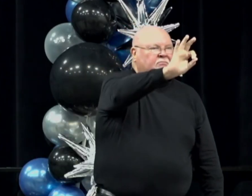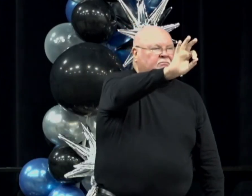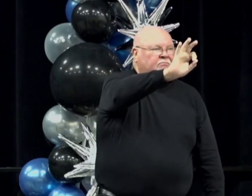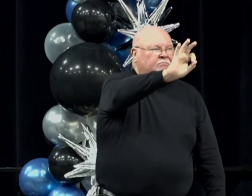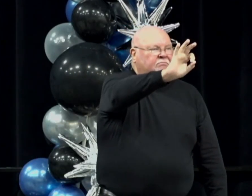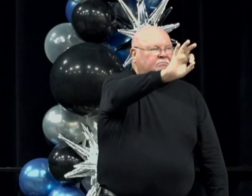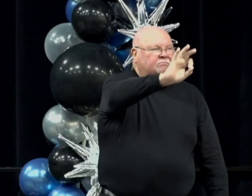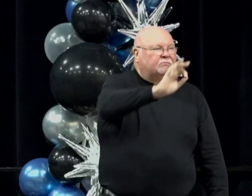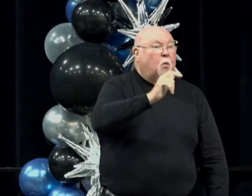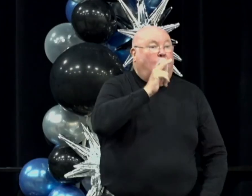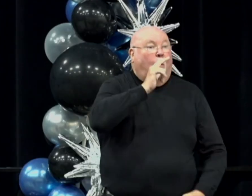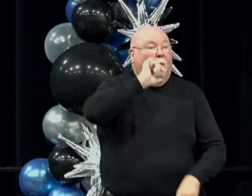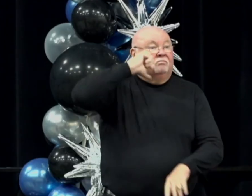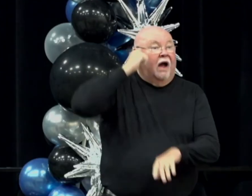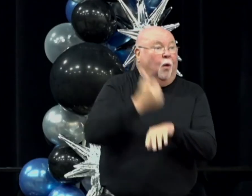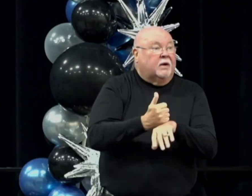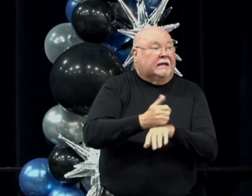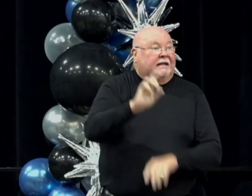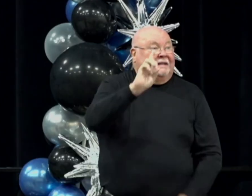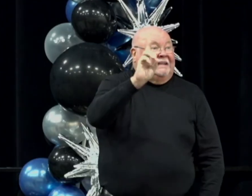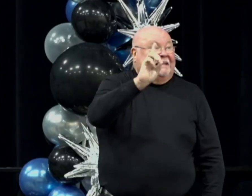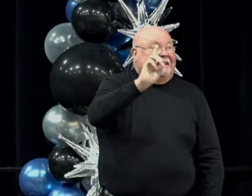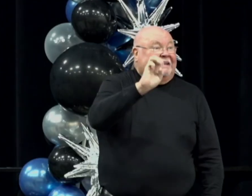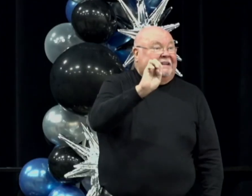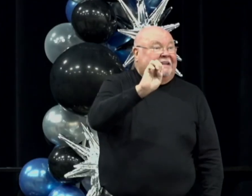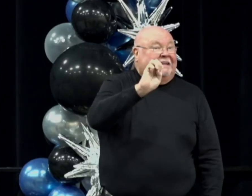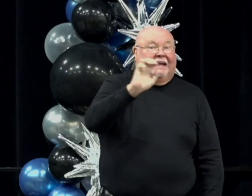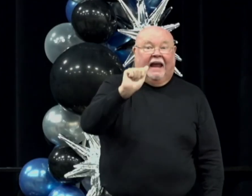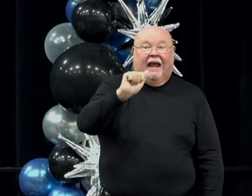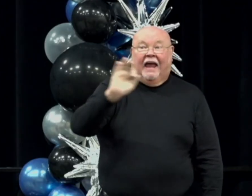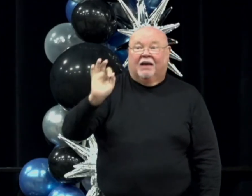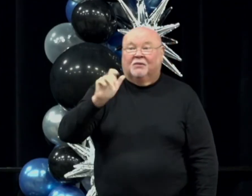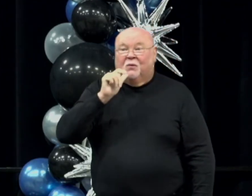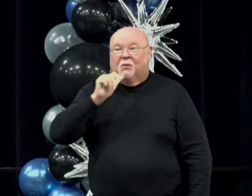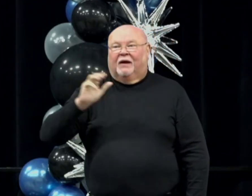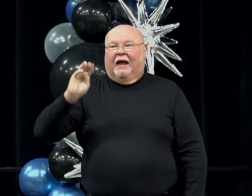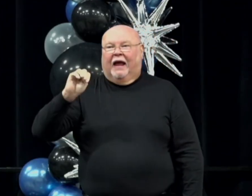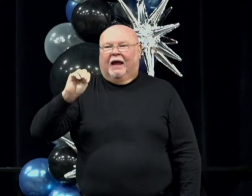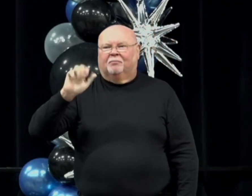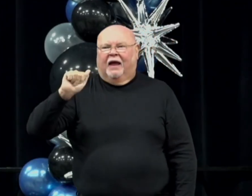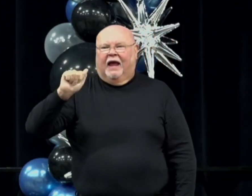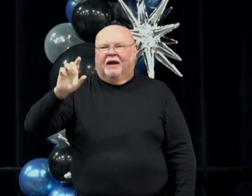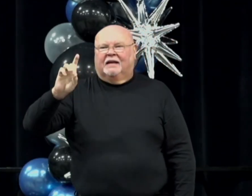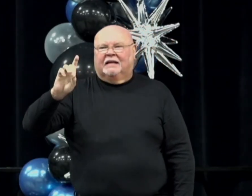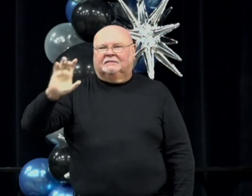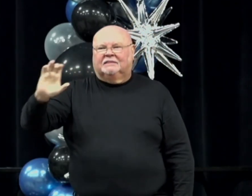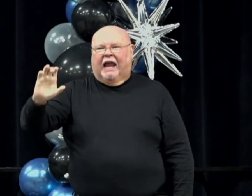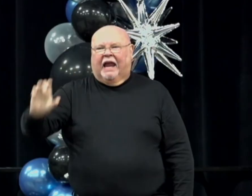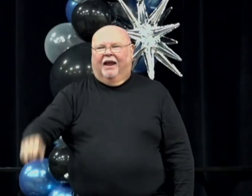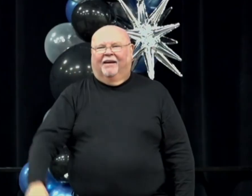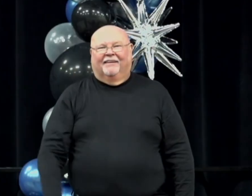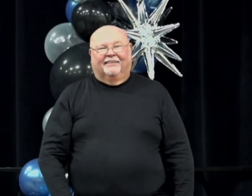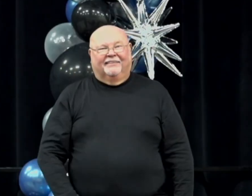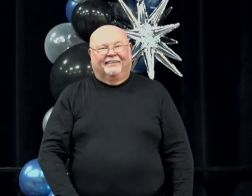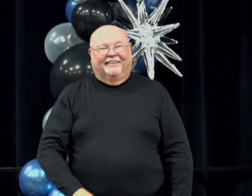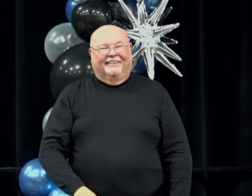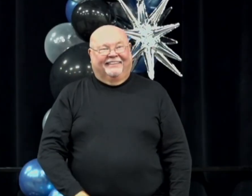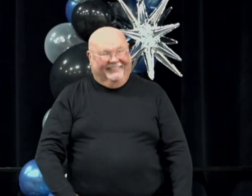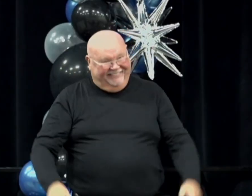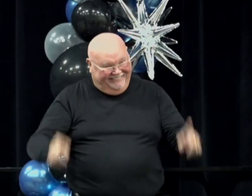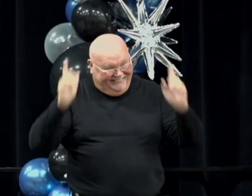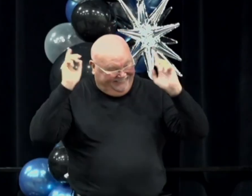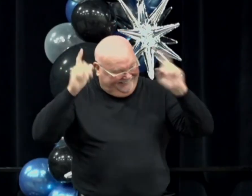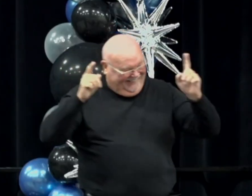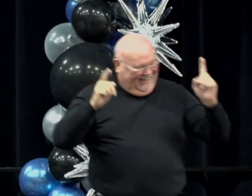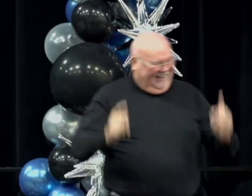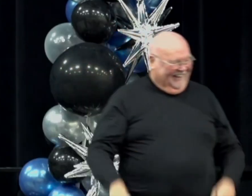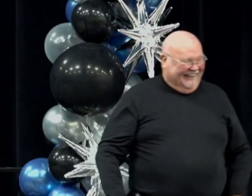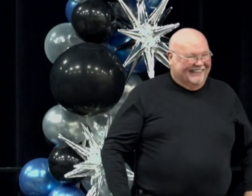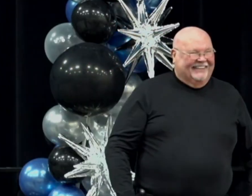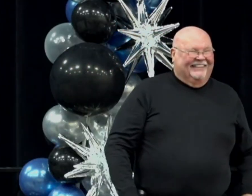DEAF. And who founded that organization? MADC! And